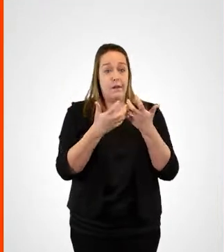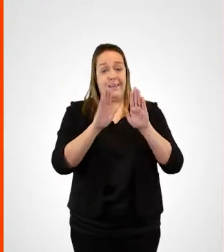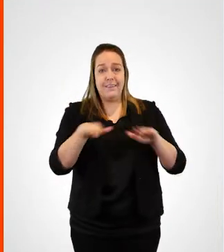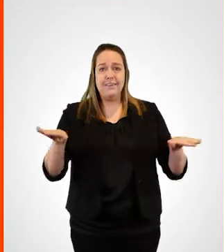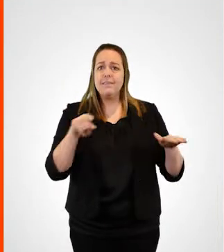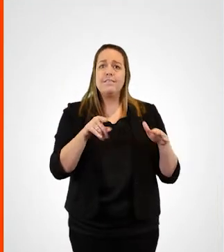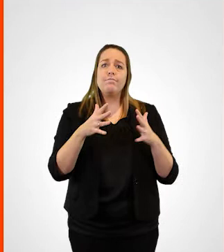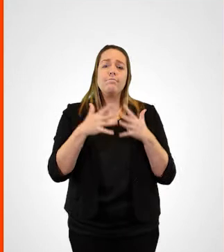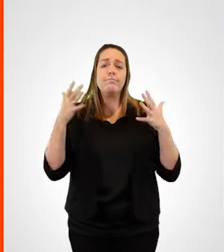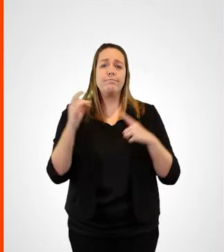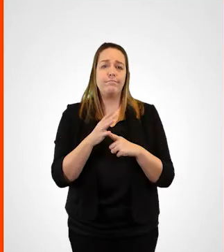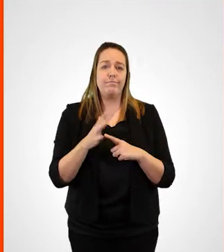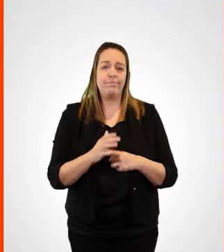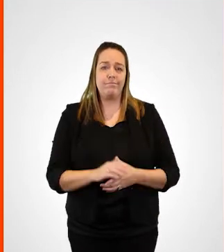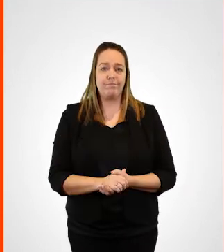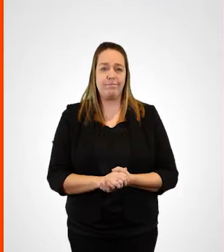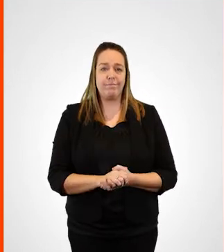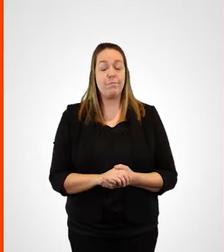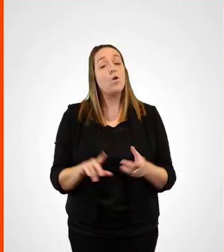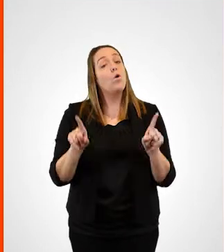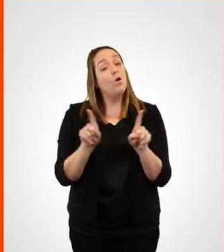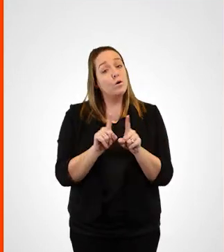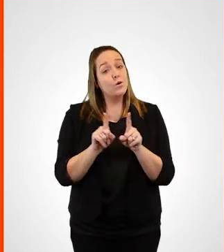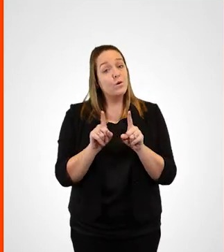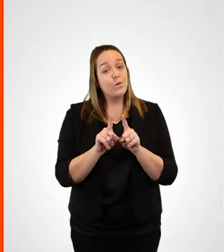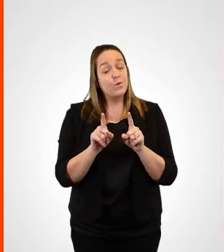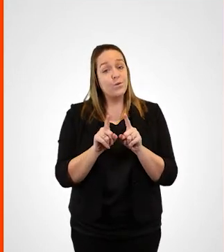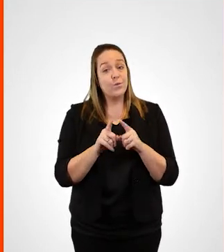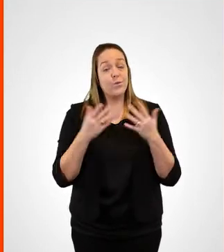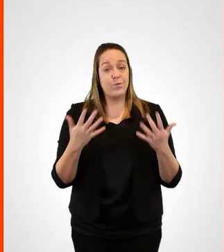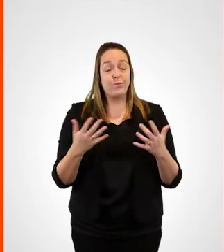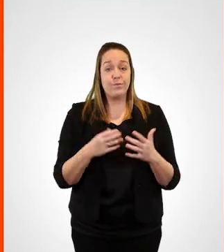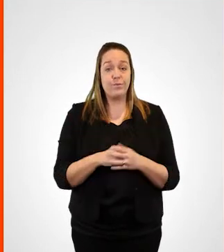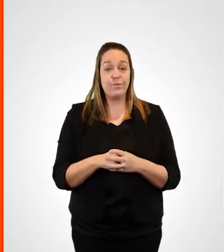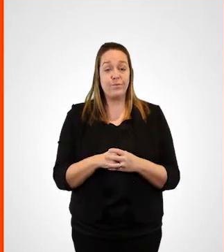That said, it's also true that ears alone are quite often